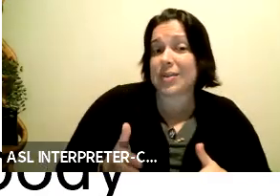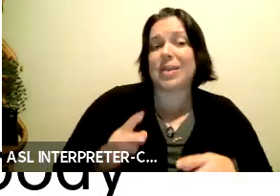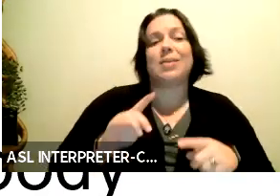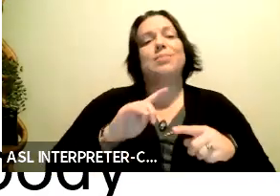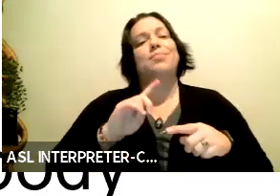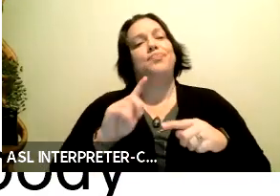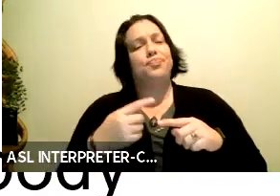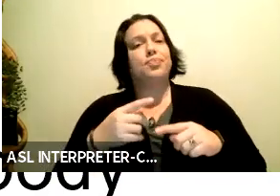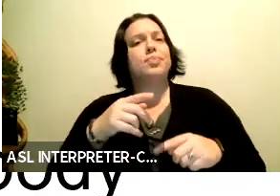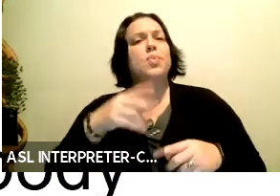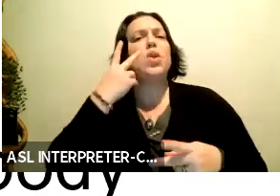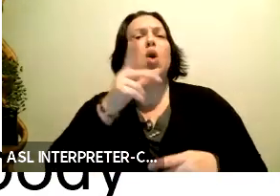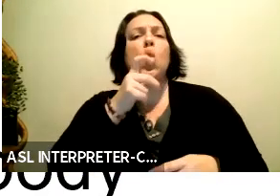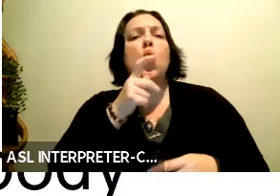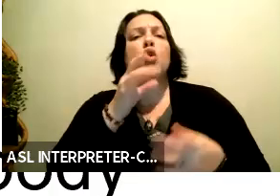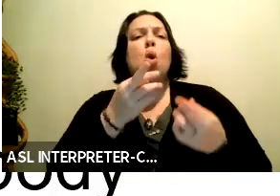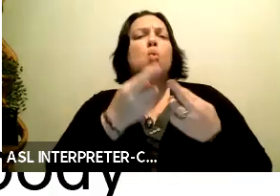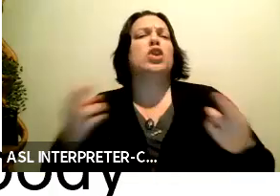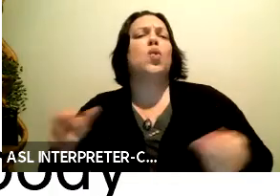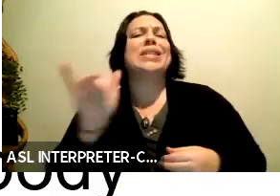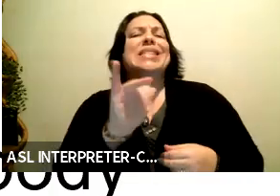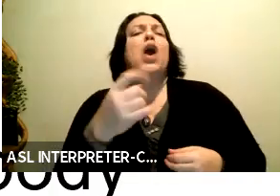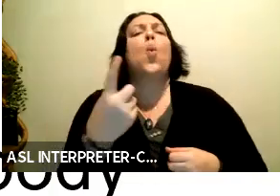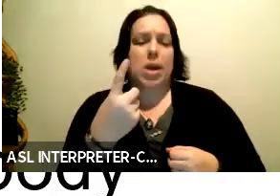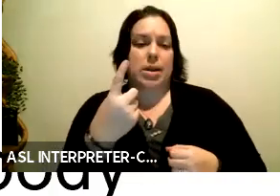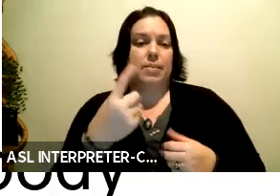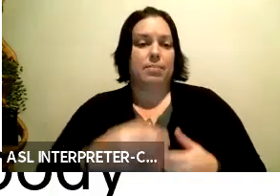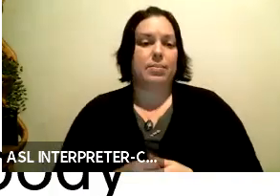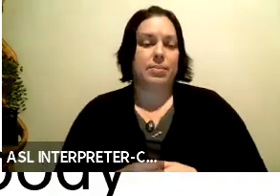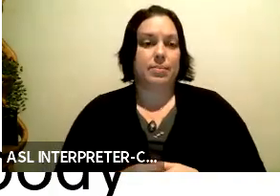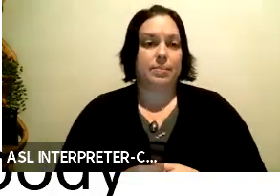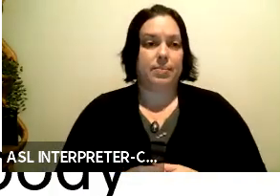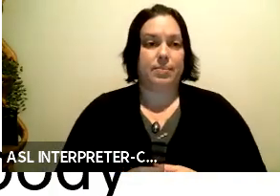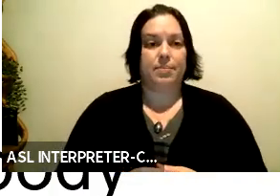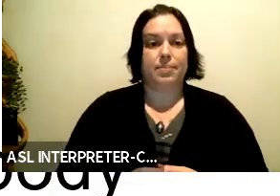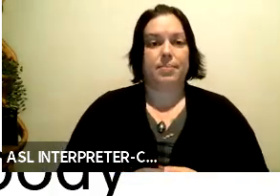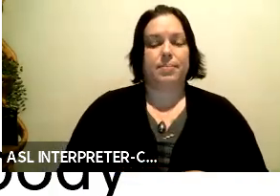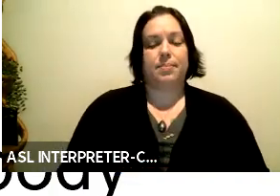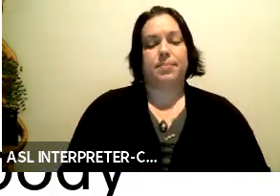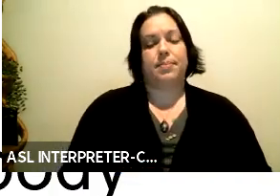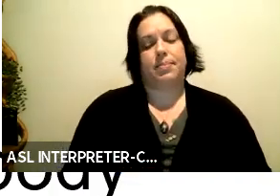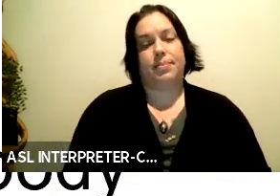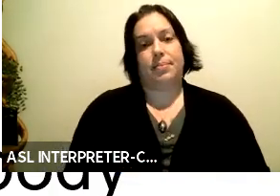It isn't always tied to their value and achieving emergency objectives. So,